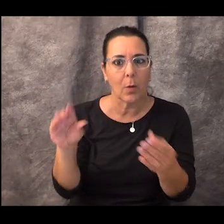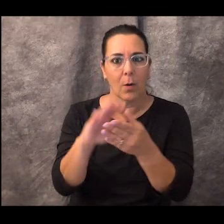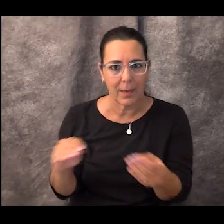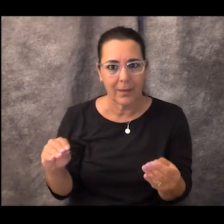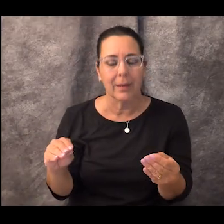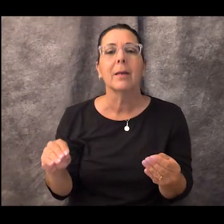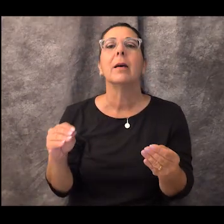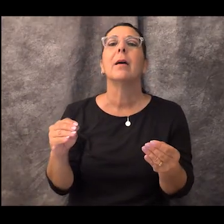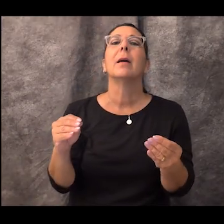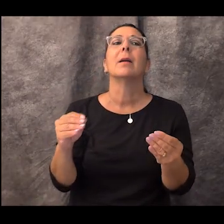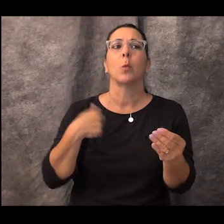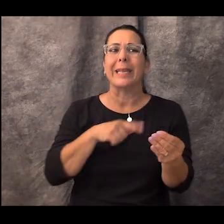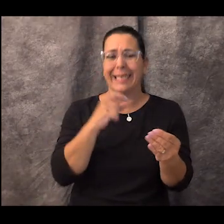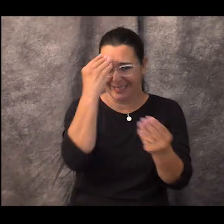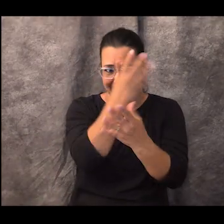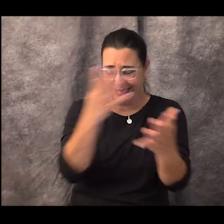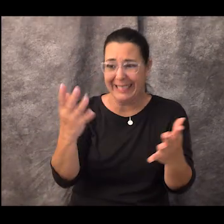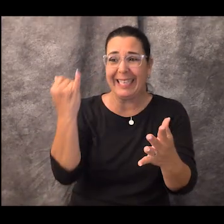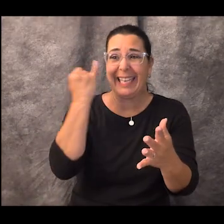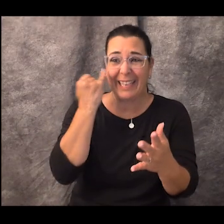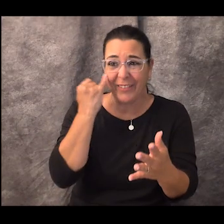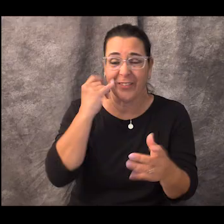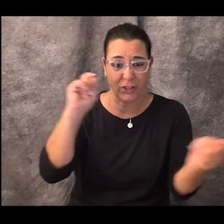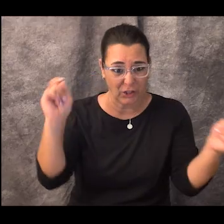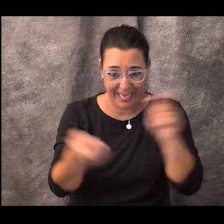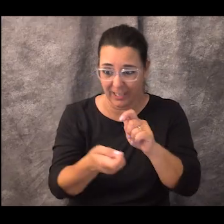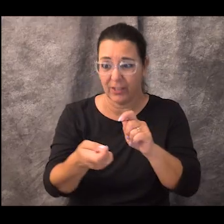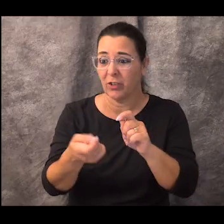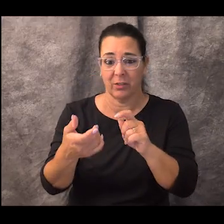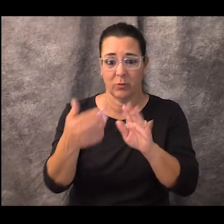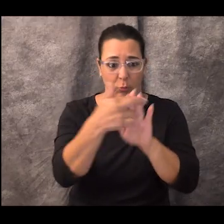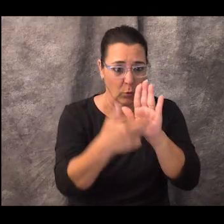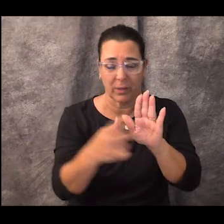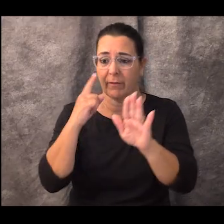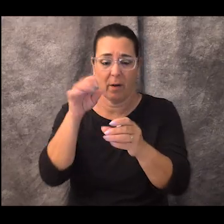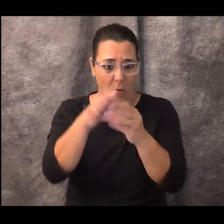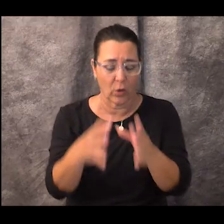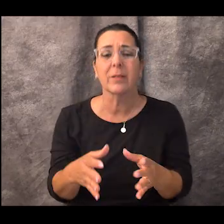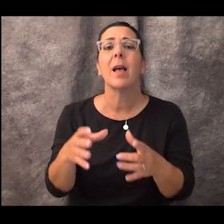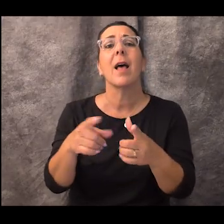to how we run our elections or what voters are required to do, this is what the consequences of that are going to be for people with disabilities.